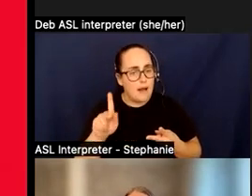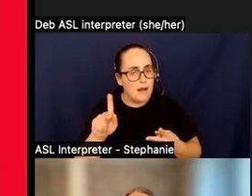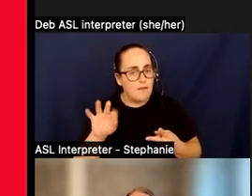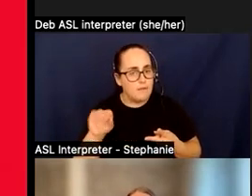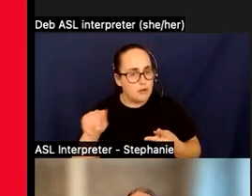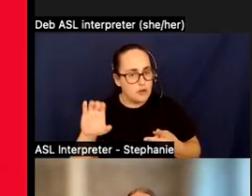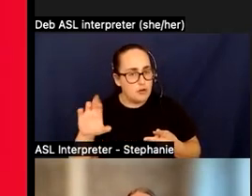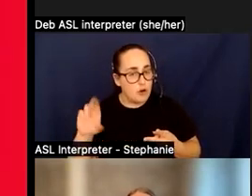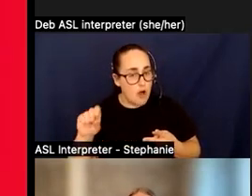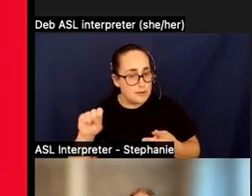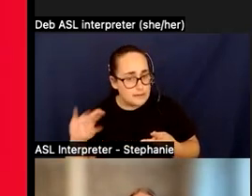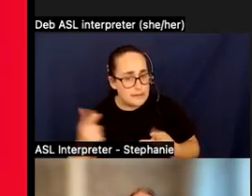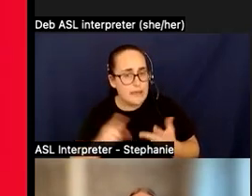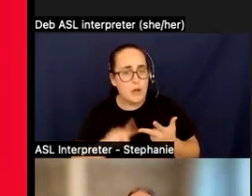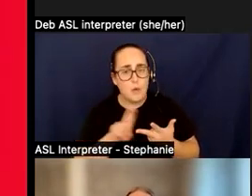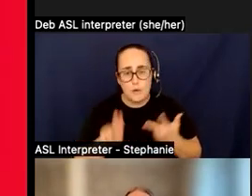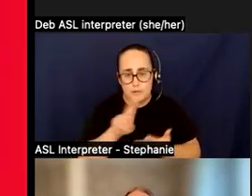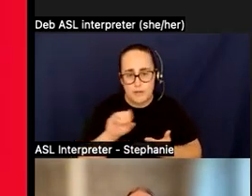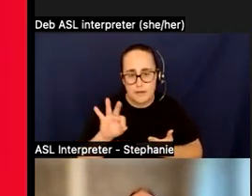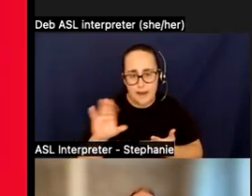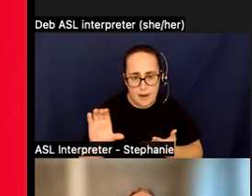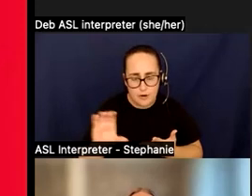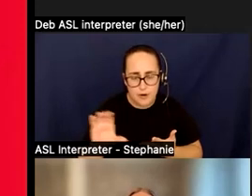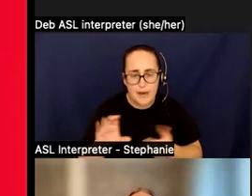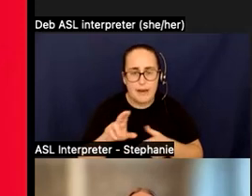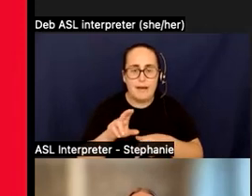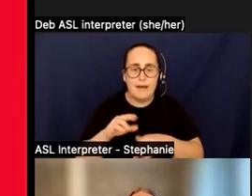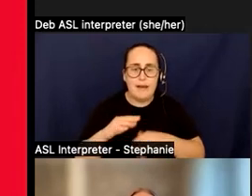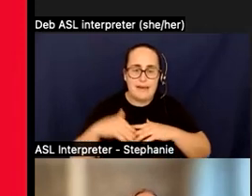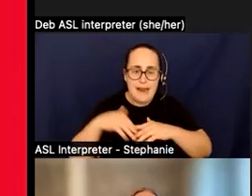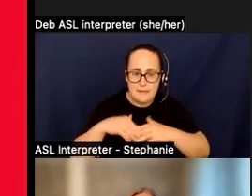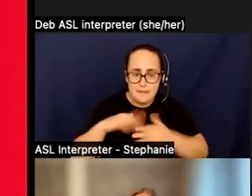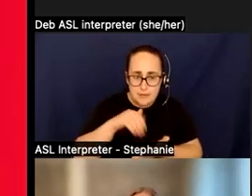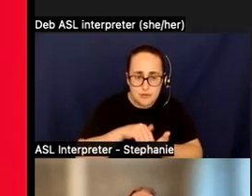and the Elders Guidance Circle at the City, at the Calgary Public Library is a great place to